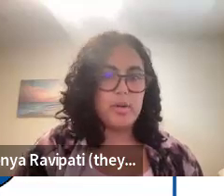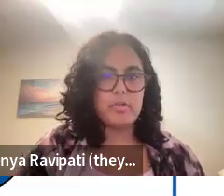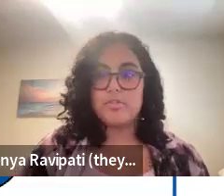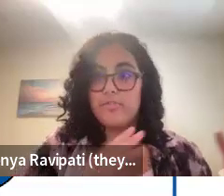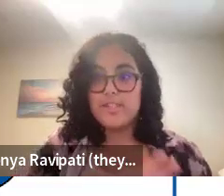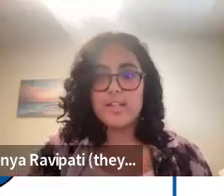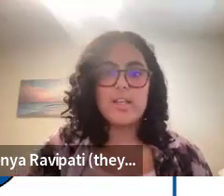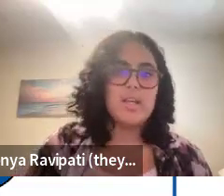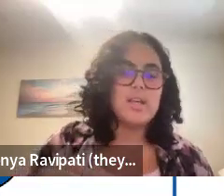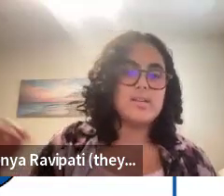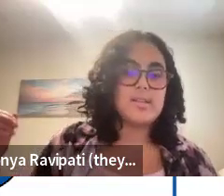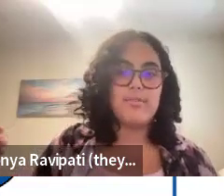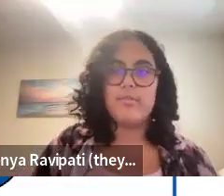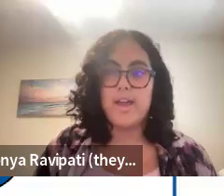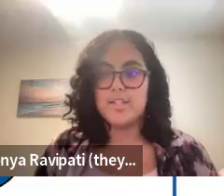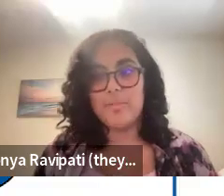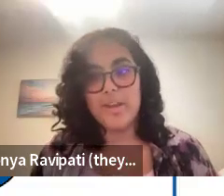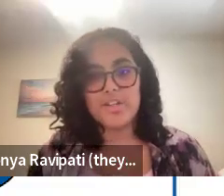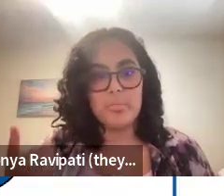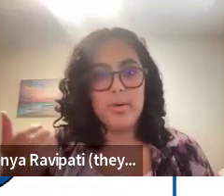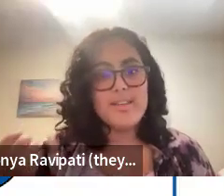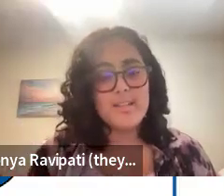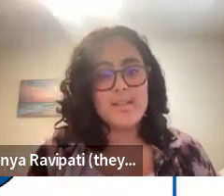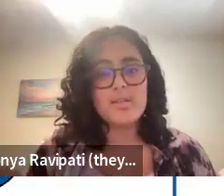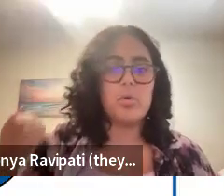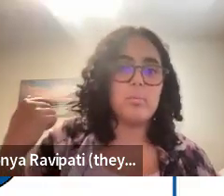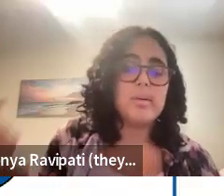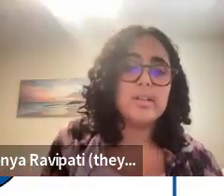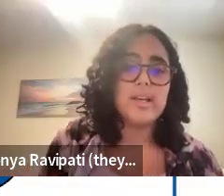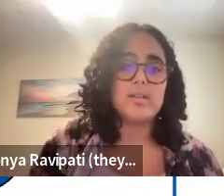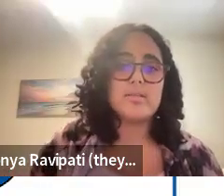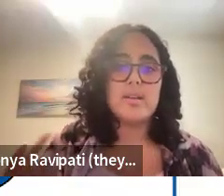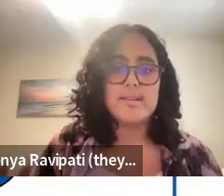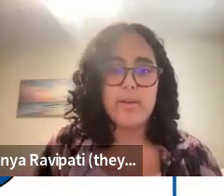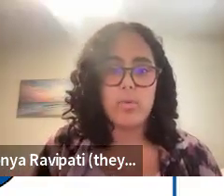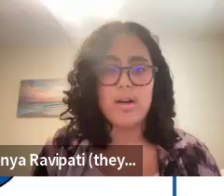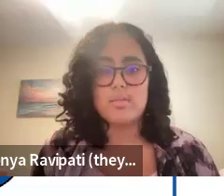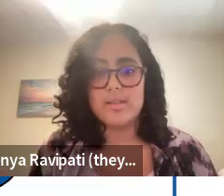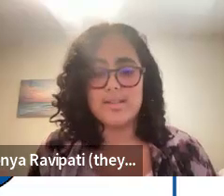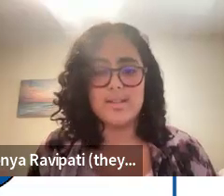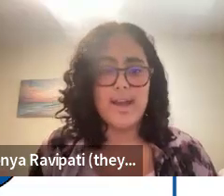barriers physically is what Jan mentioned, buses, buildings, sidewalks, businesses,